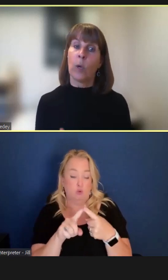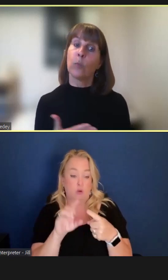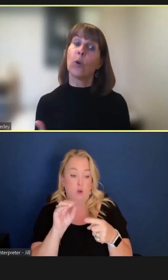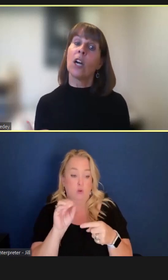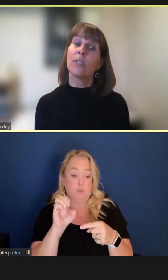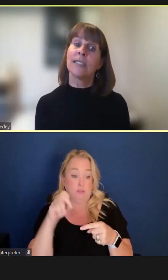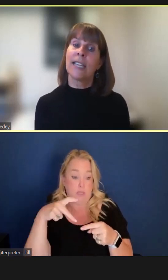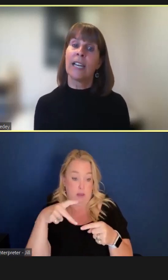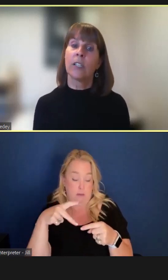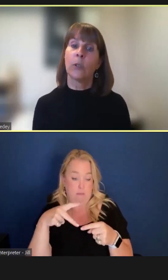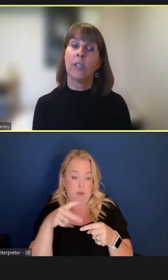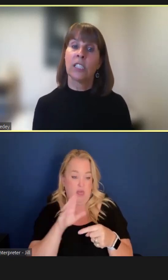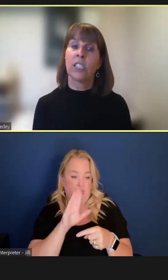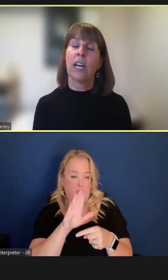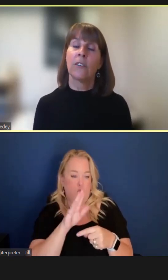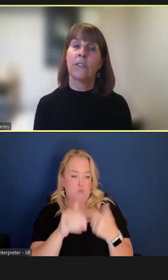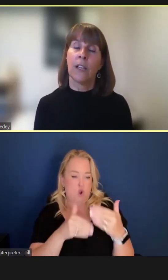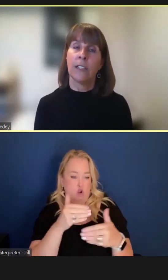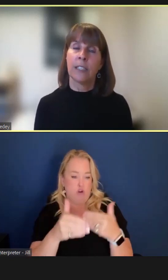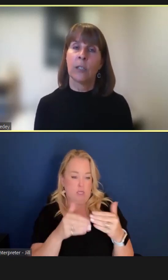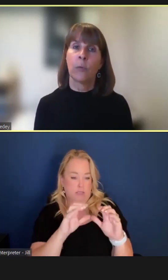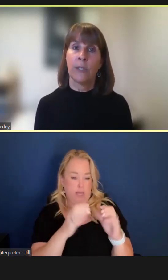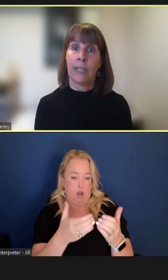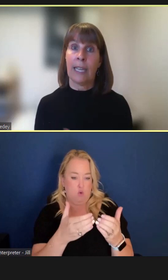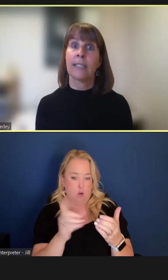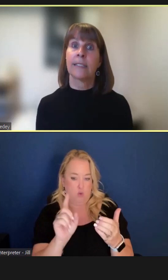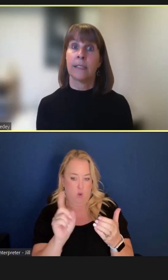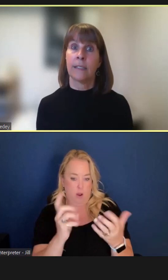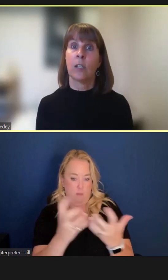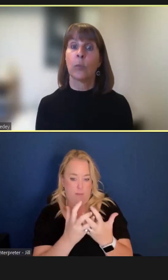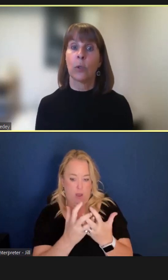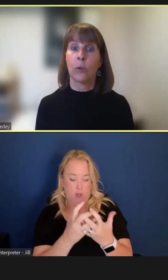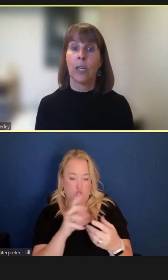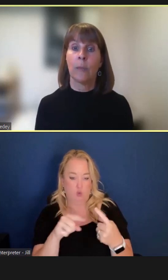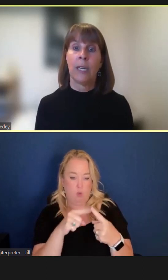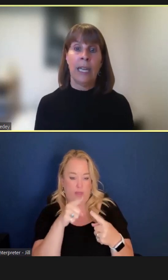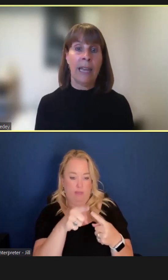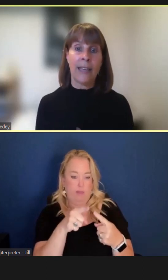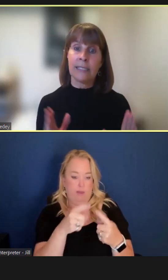progress category a child fell in when they exit their program and that's just